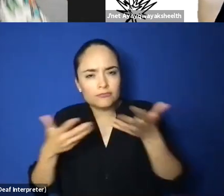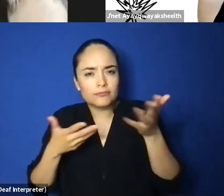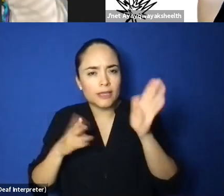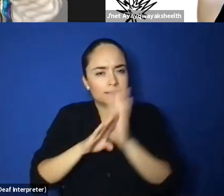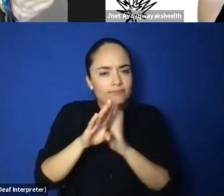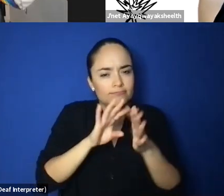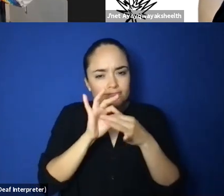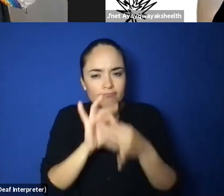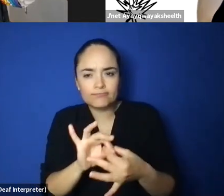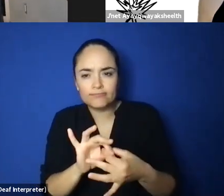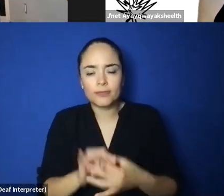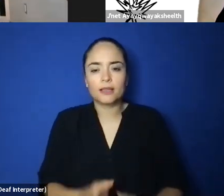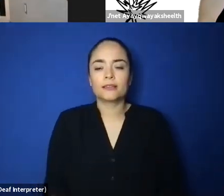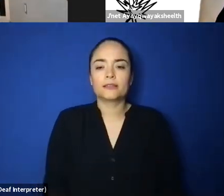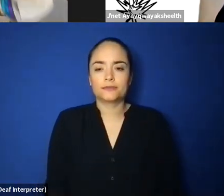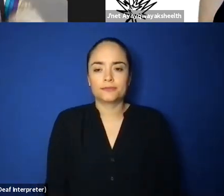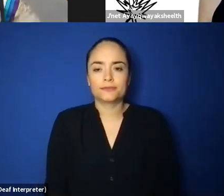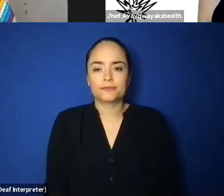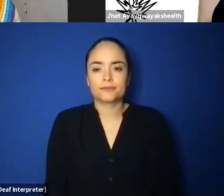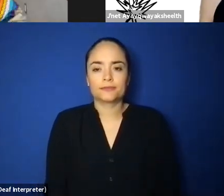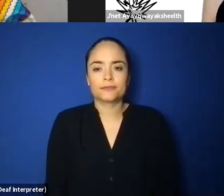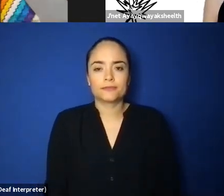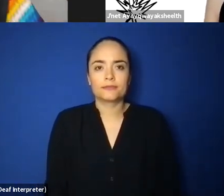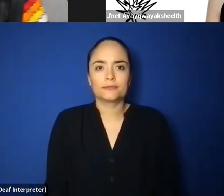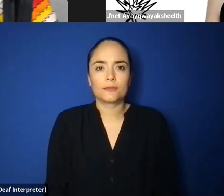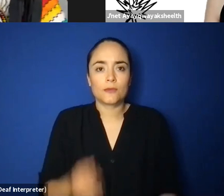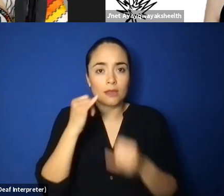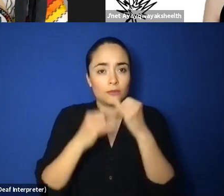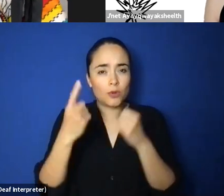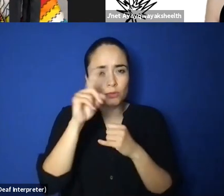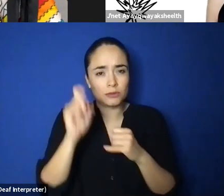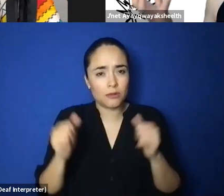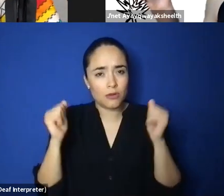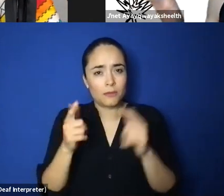I mean, one last question, does everyone make their own regalia? I think we can see that some people